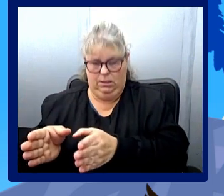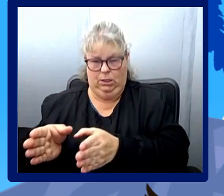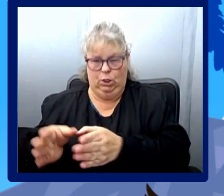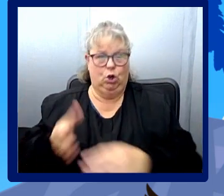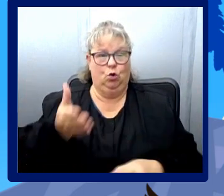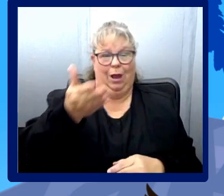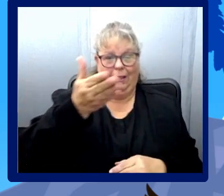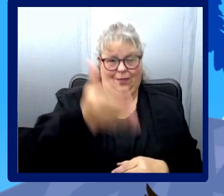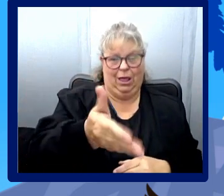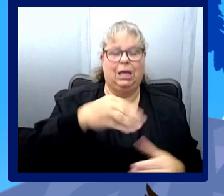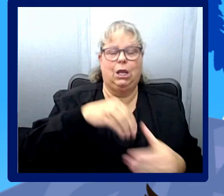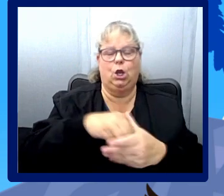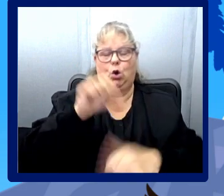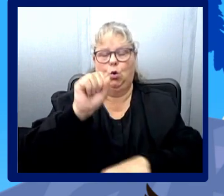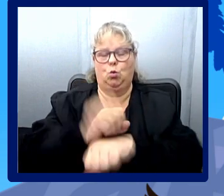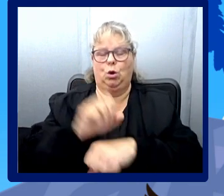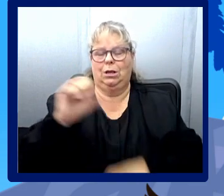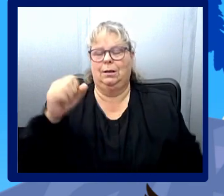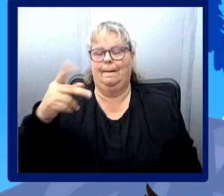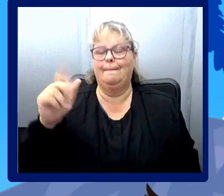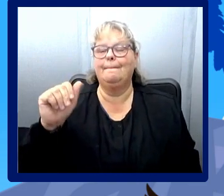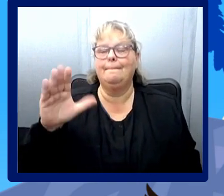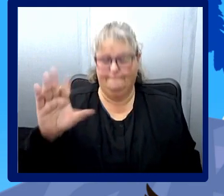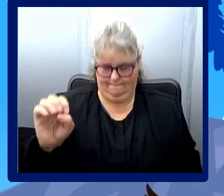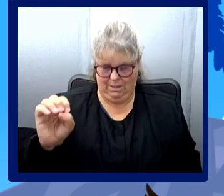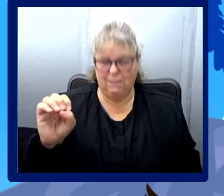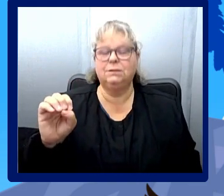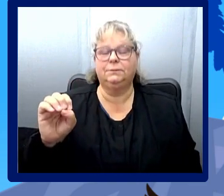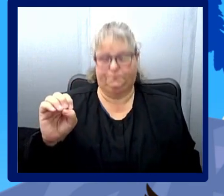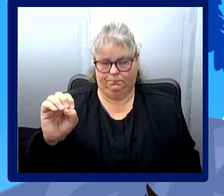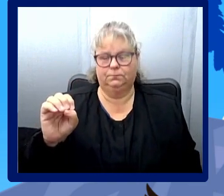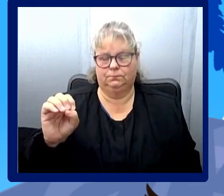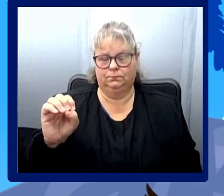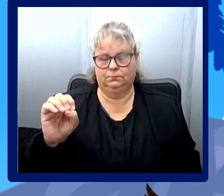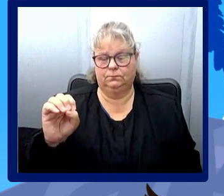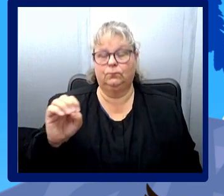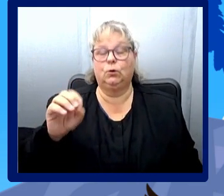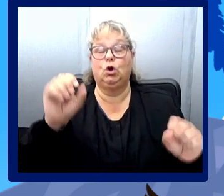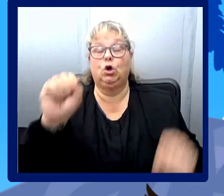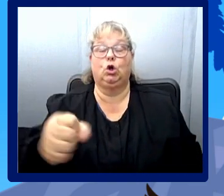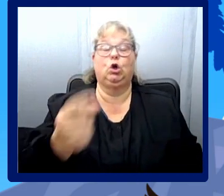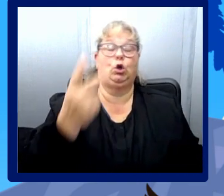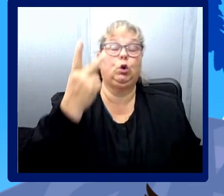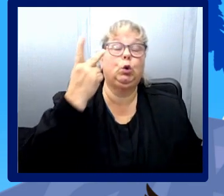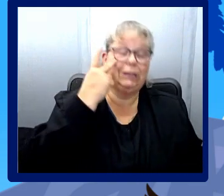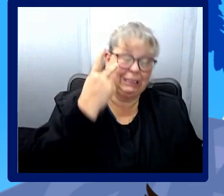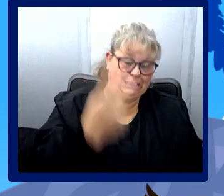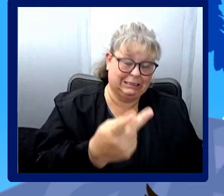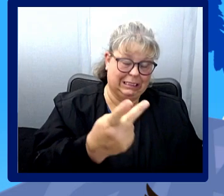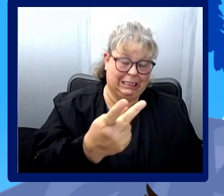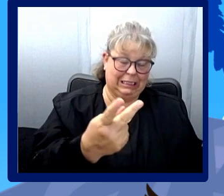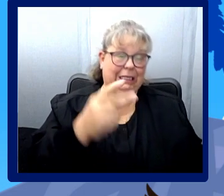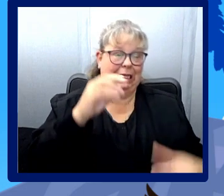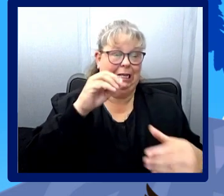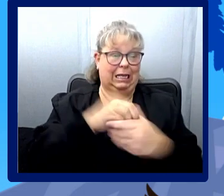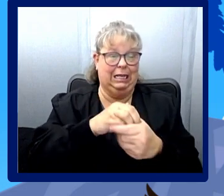in a Digital Experience workspace, which is available in the actual community itself.